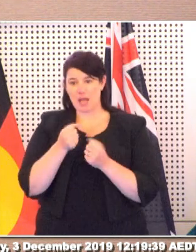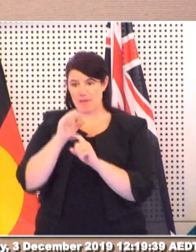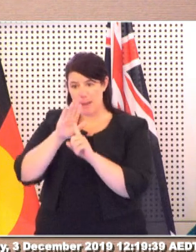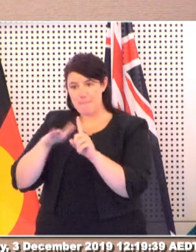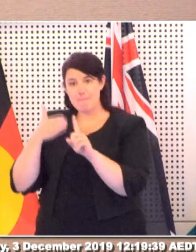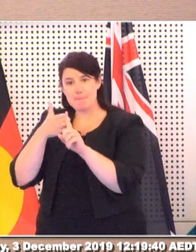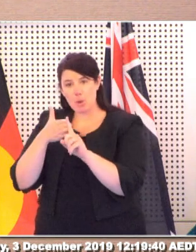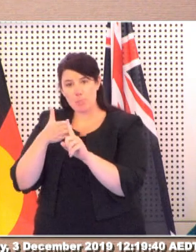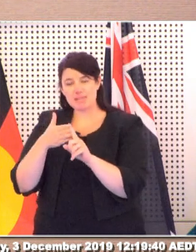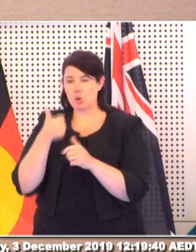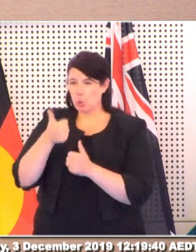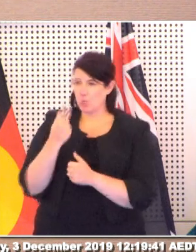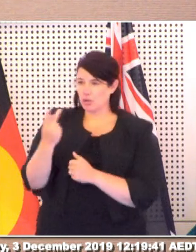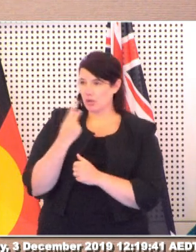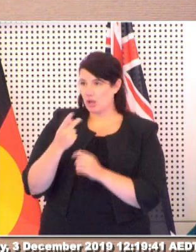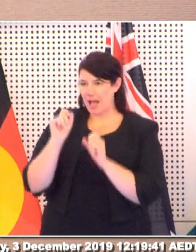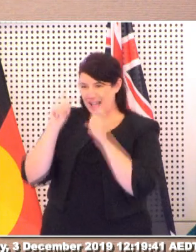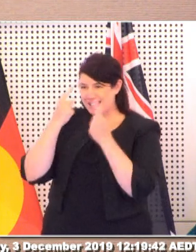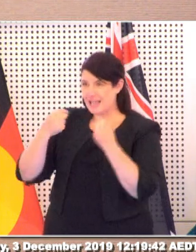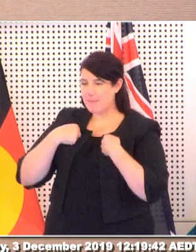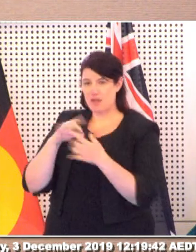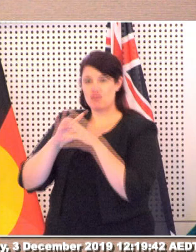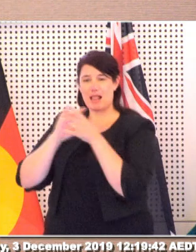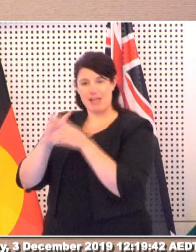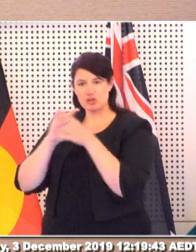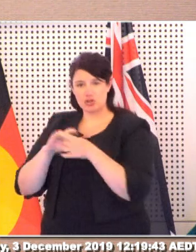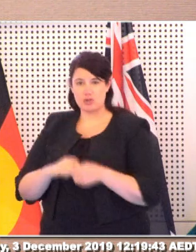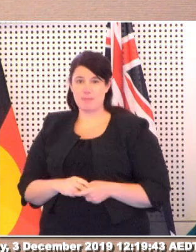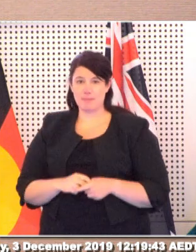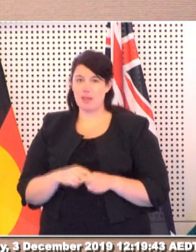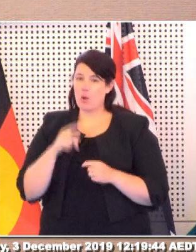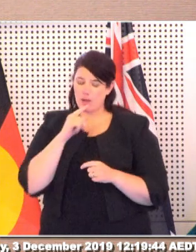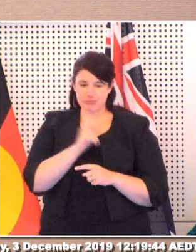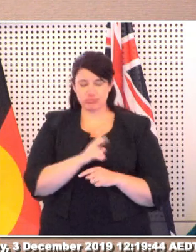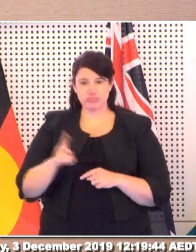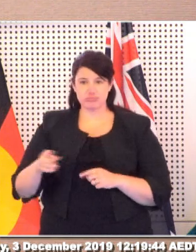One of the lessons of law reform at least that I had learned from law reform